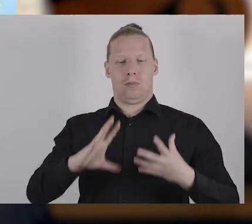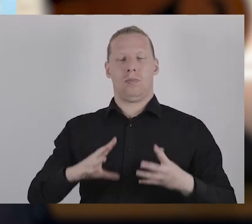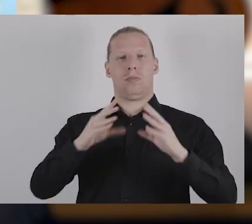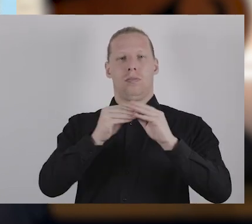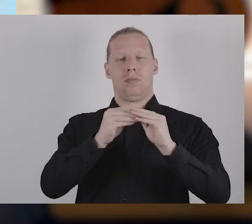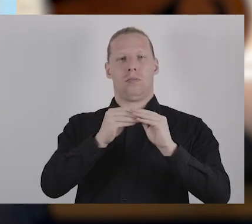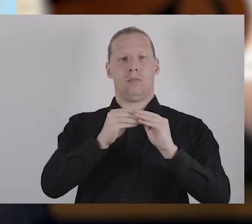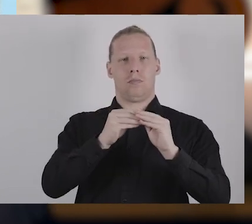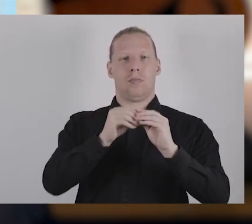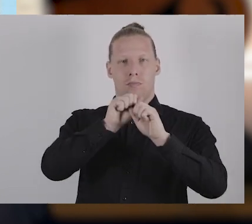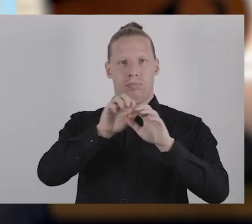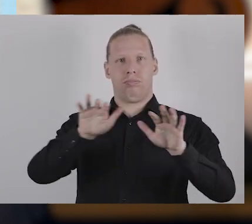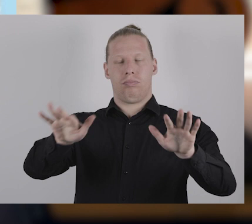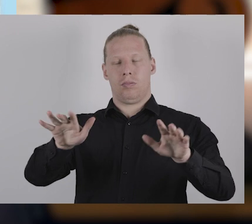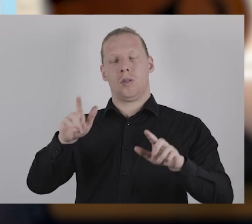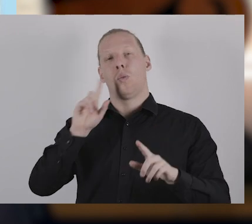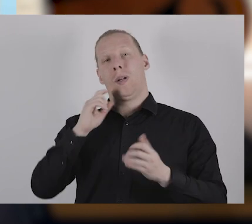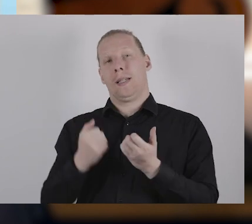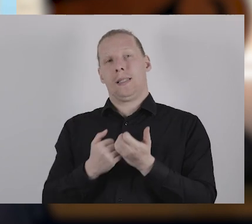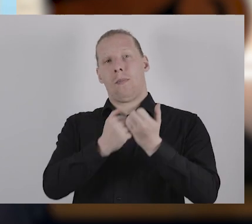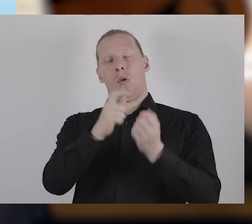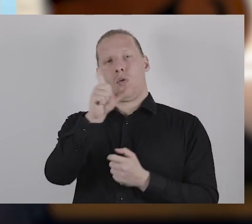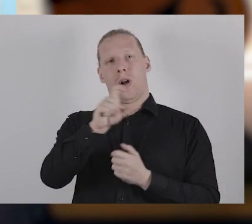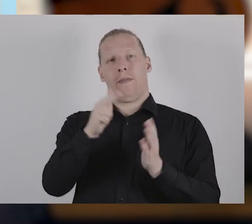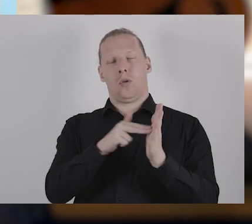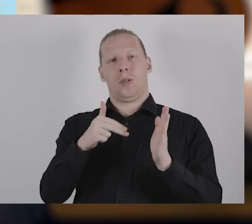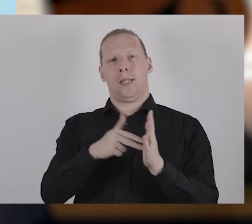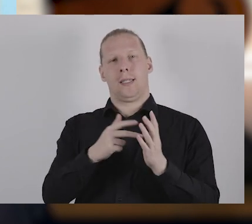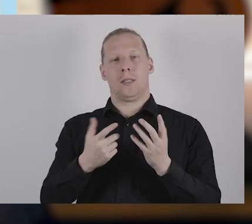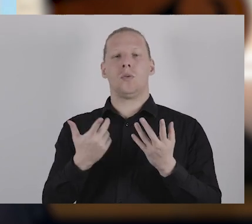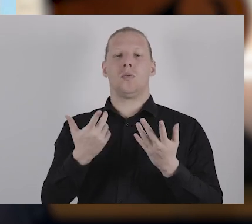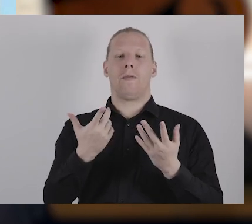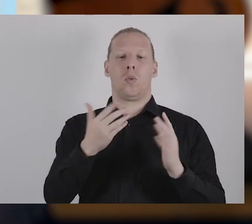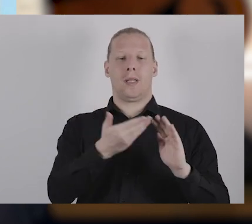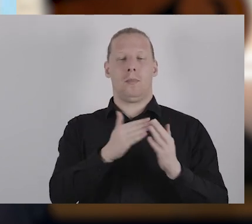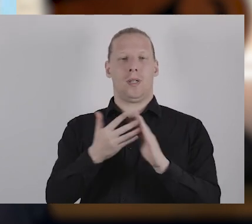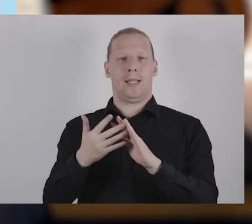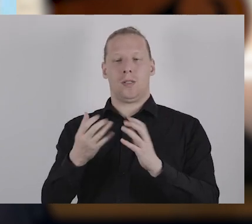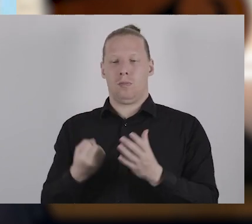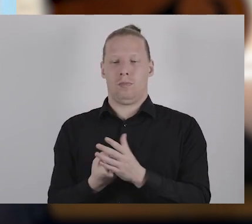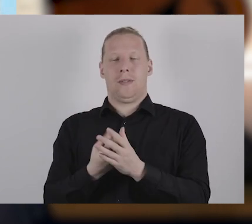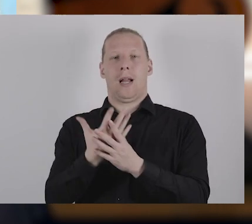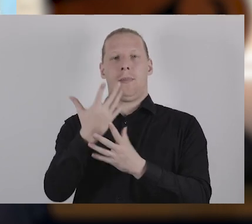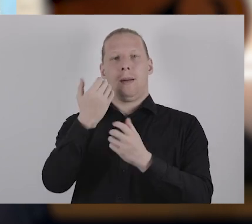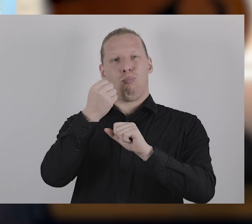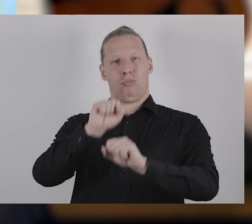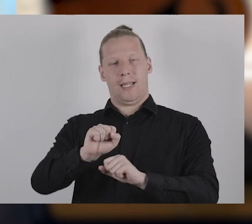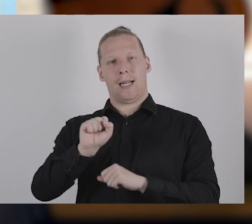by enabling Creative New Zealand to continue its wānanga initiatives, supporting communities to protect and share mātauranga —